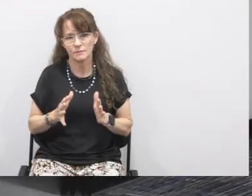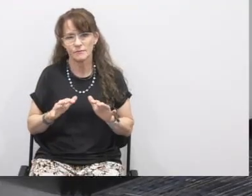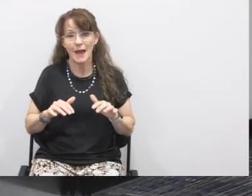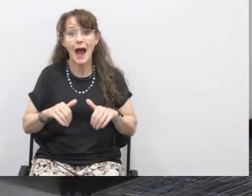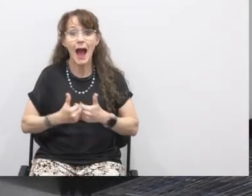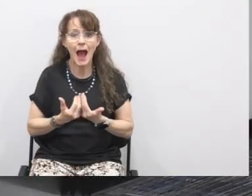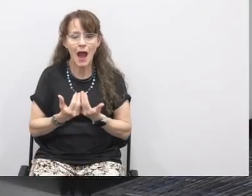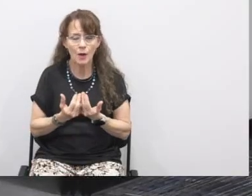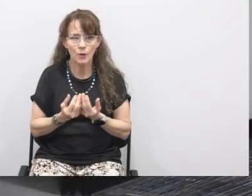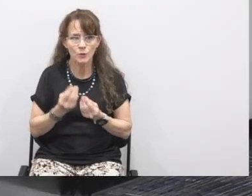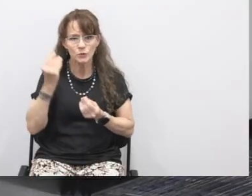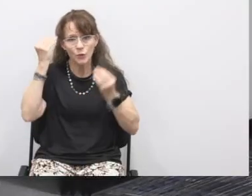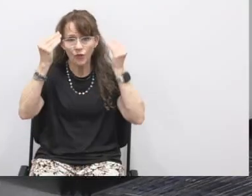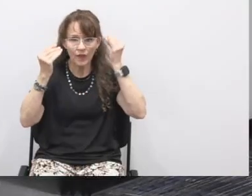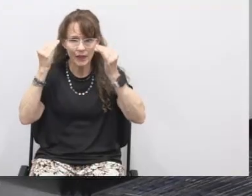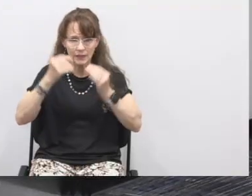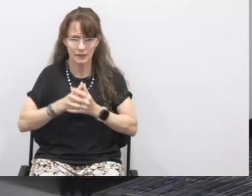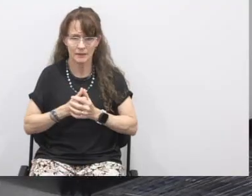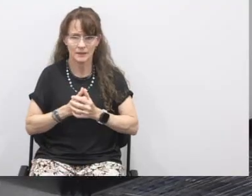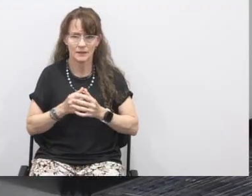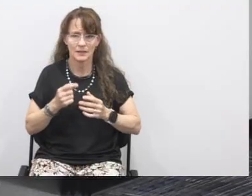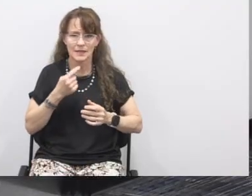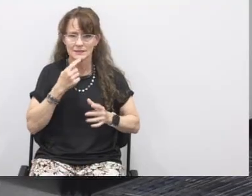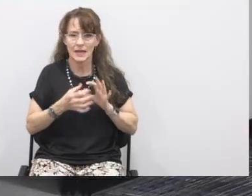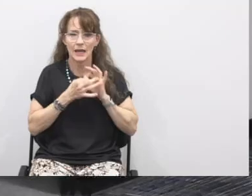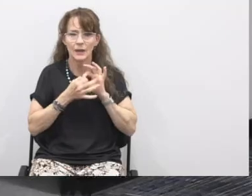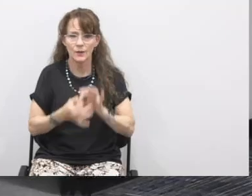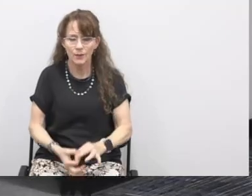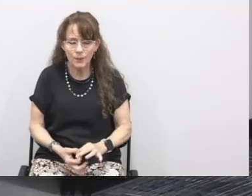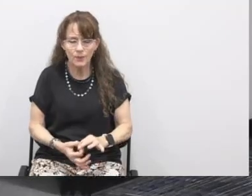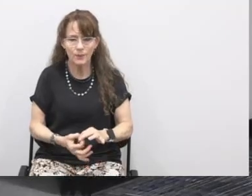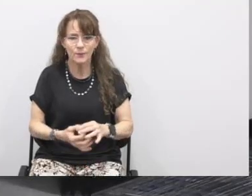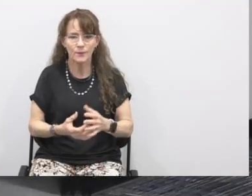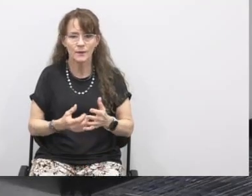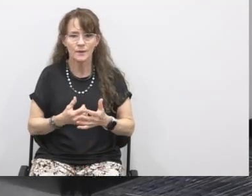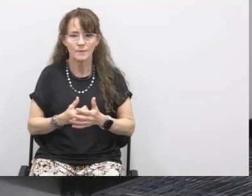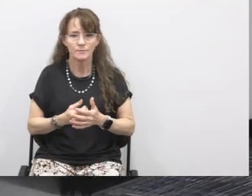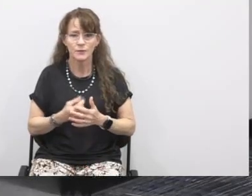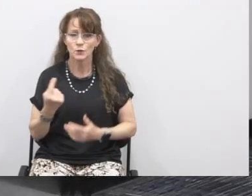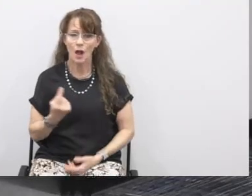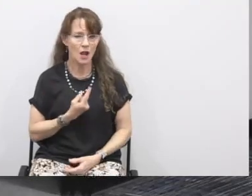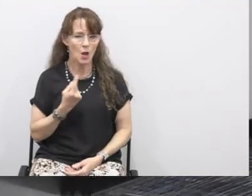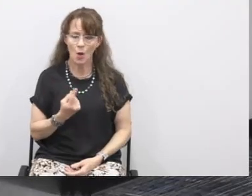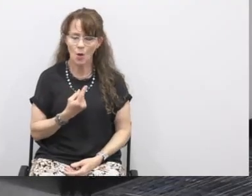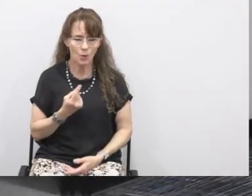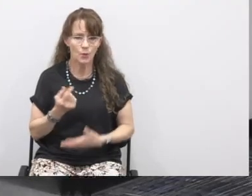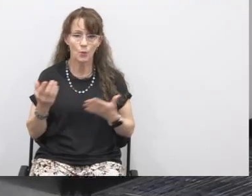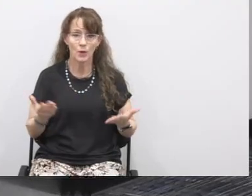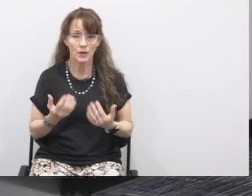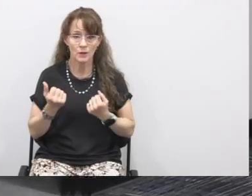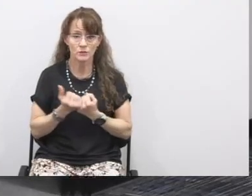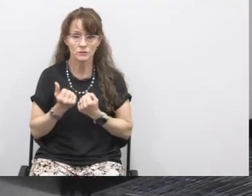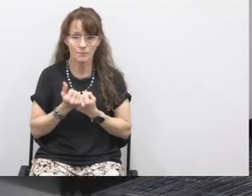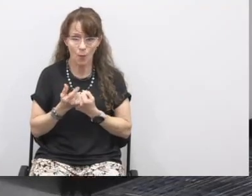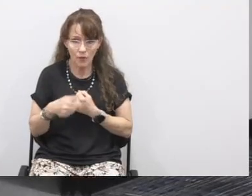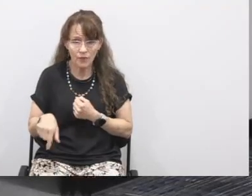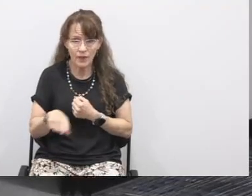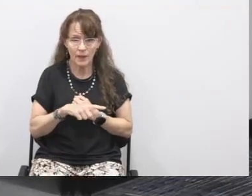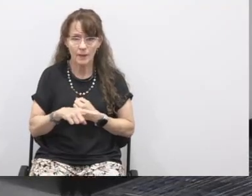it help them to stay grounded, and to also notice that they're not alone. We are here to support them. We are RSVP.